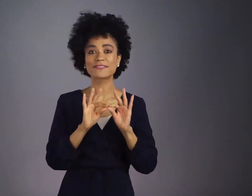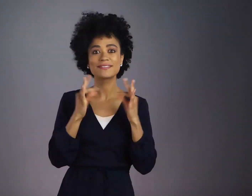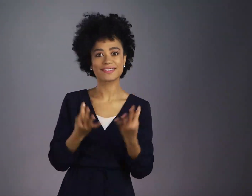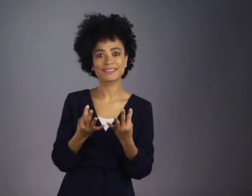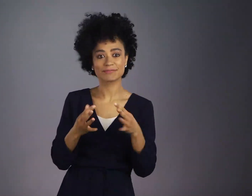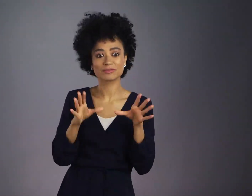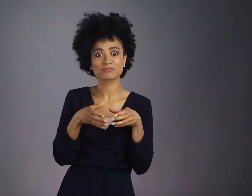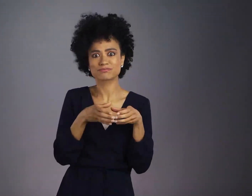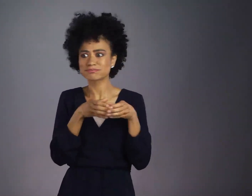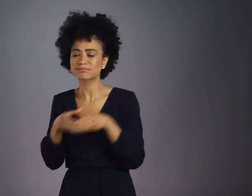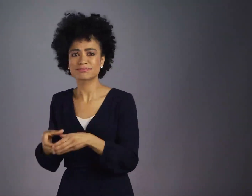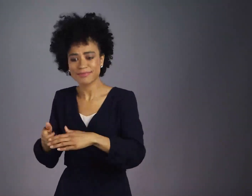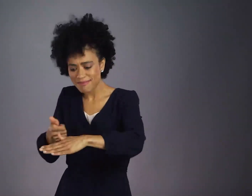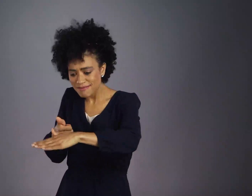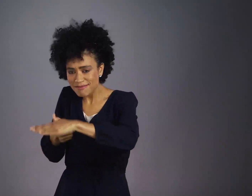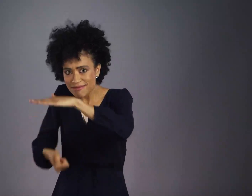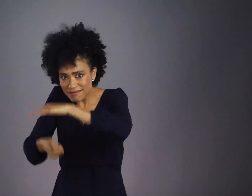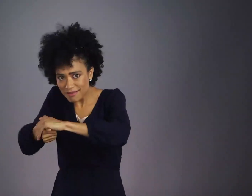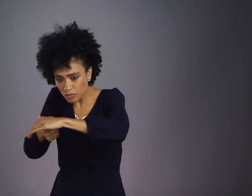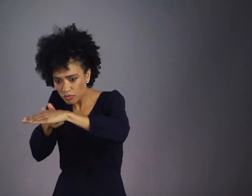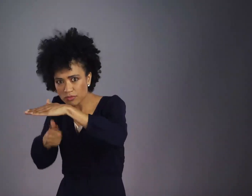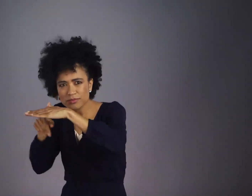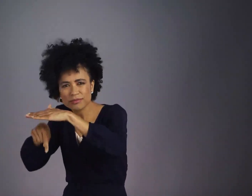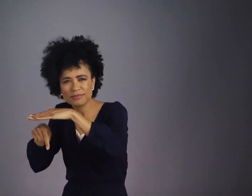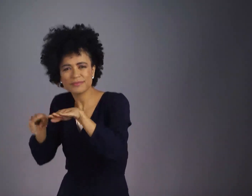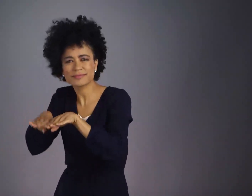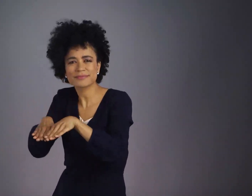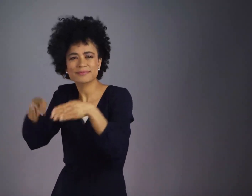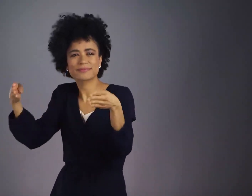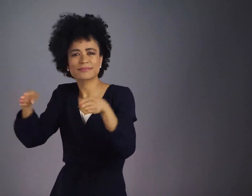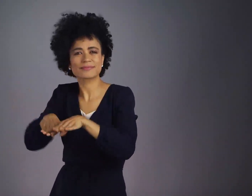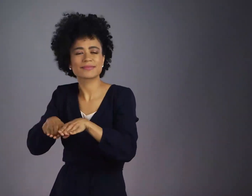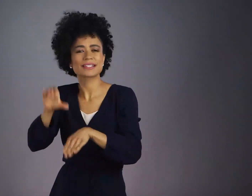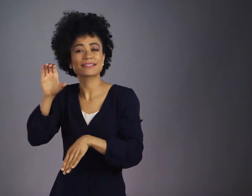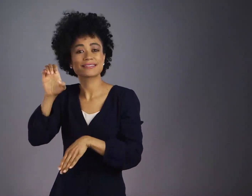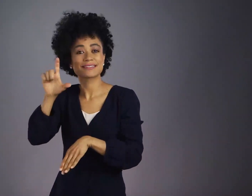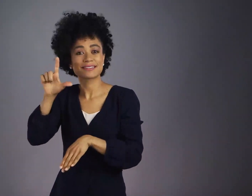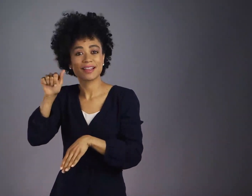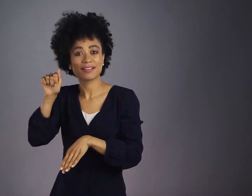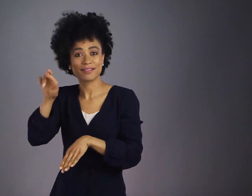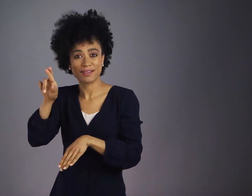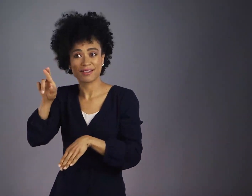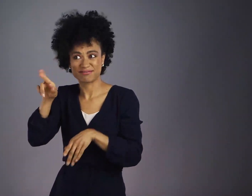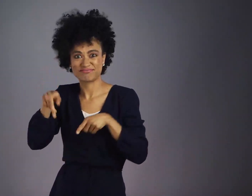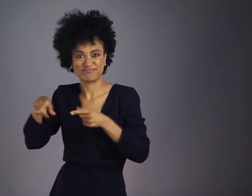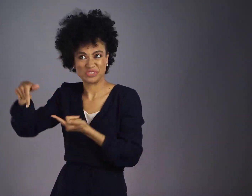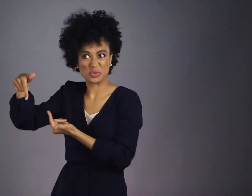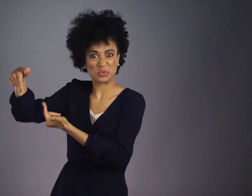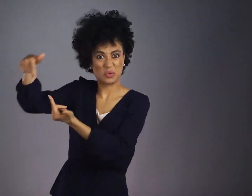He is like the farmer who came up out of his cyclone cellar to ﬁnd his home ruined.